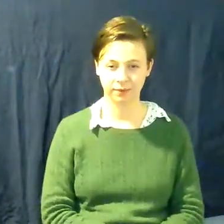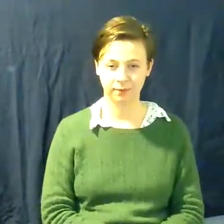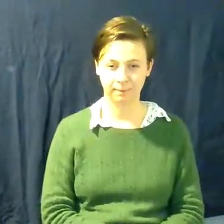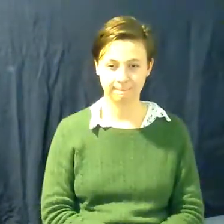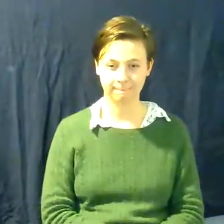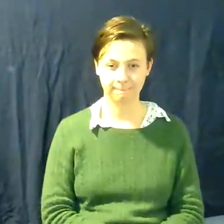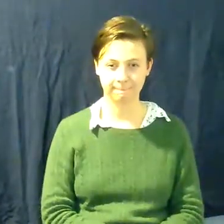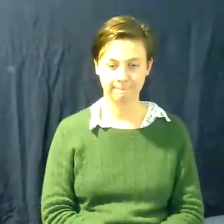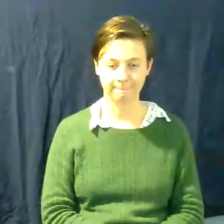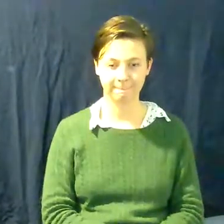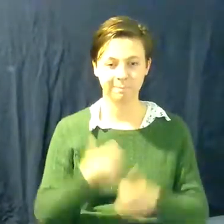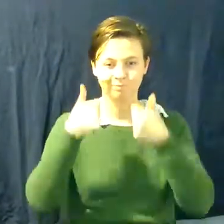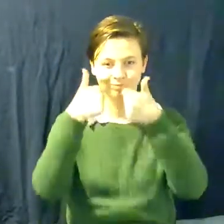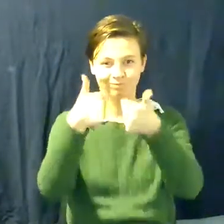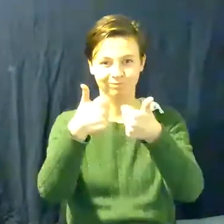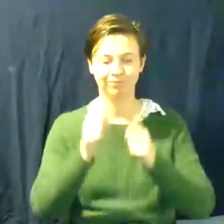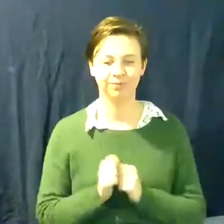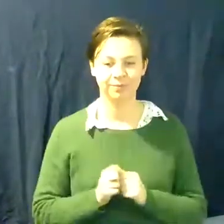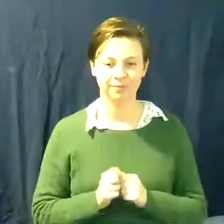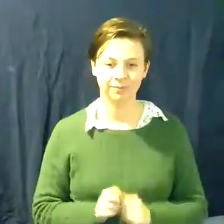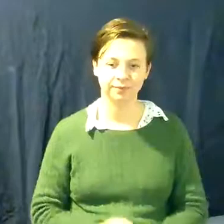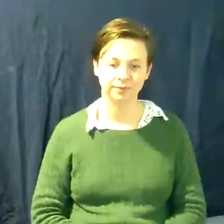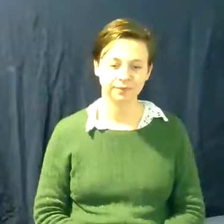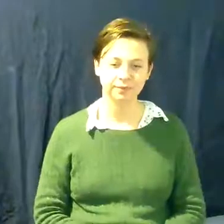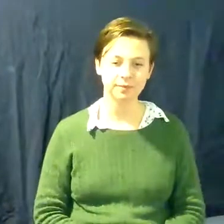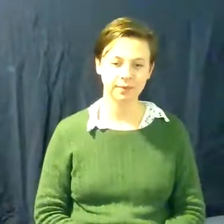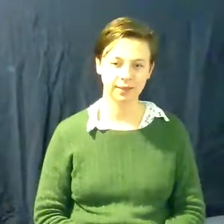Thank you. I just wanted to make sure, yeah, but that's good to know